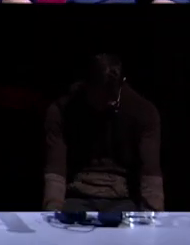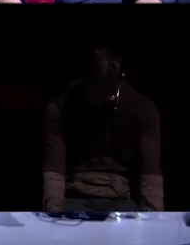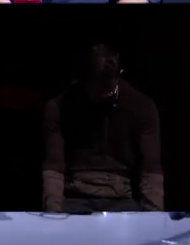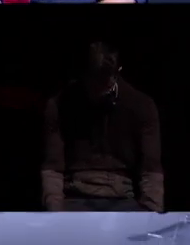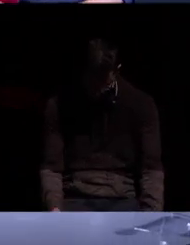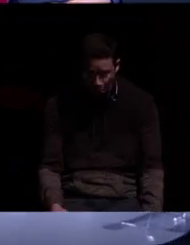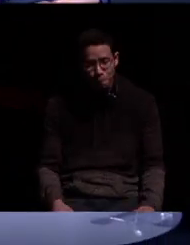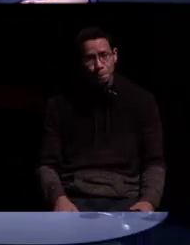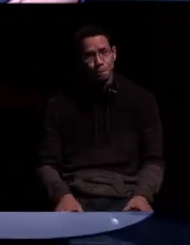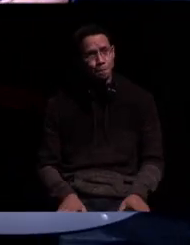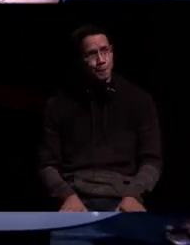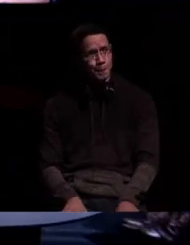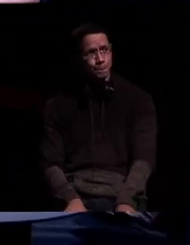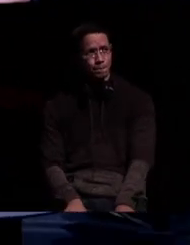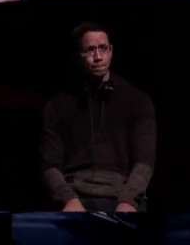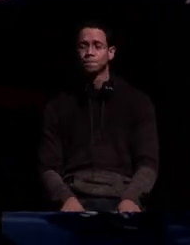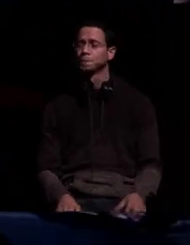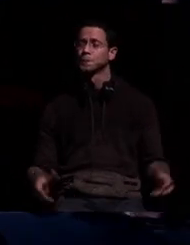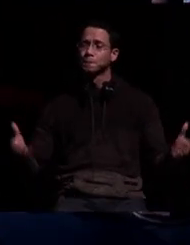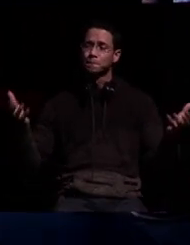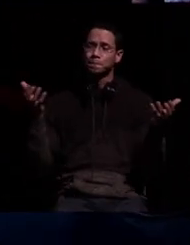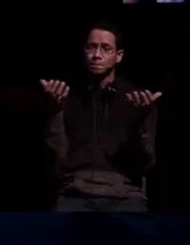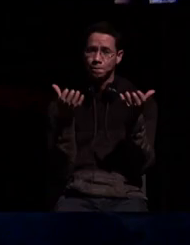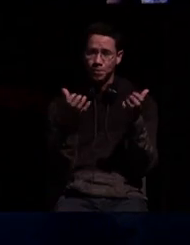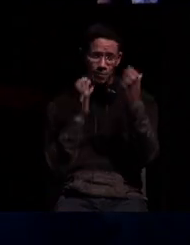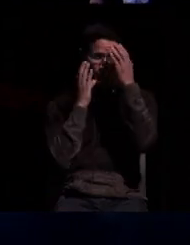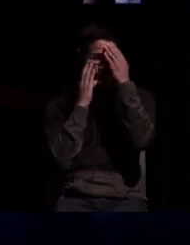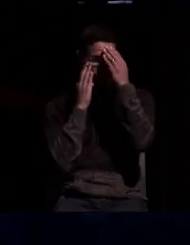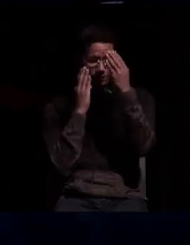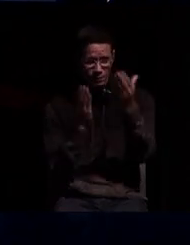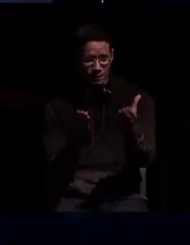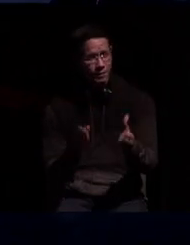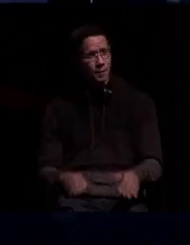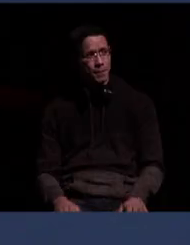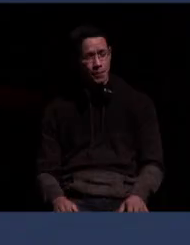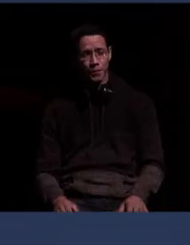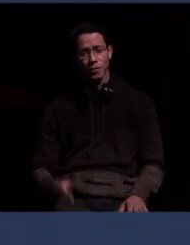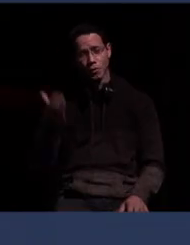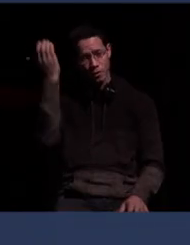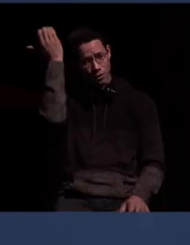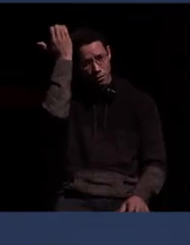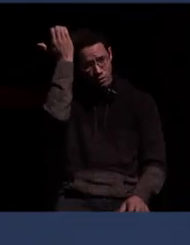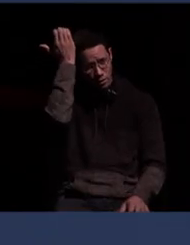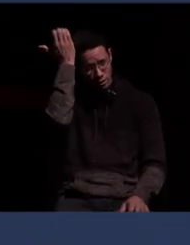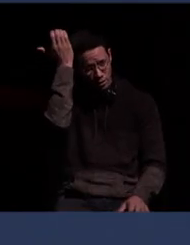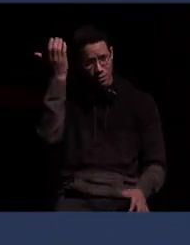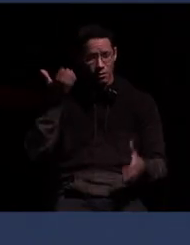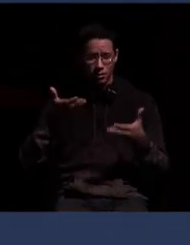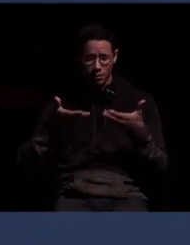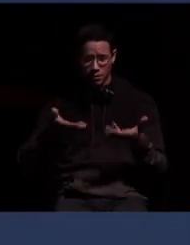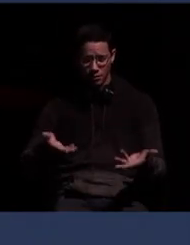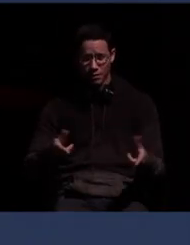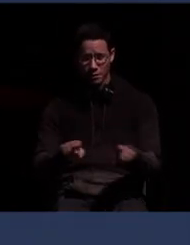I’d like to thank Sesc for the invitation, and also second